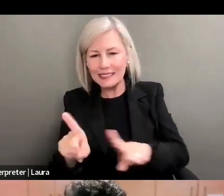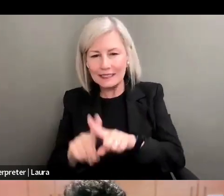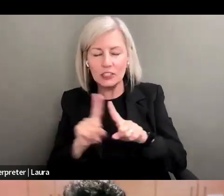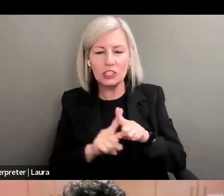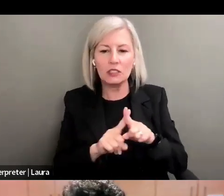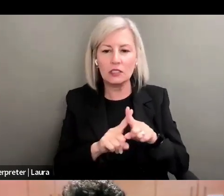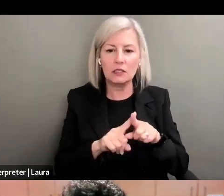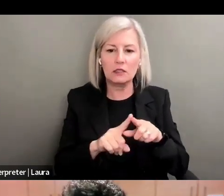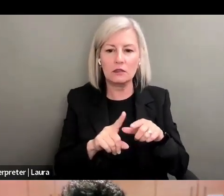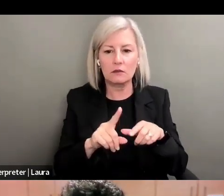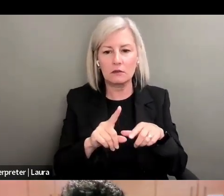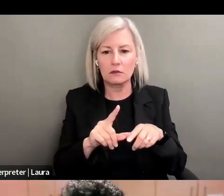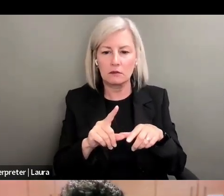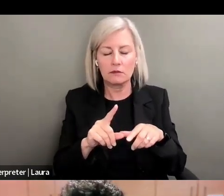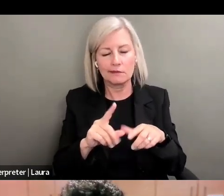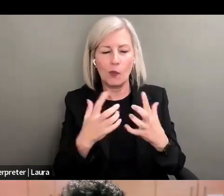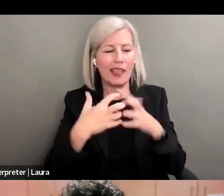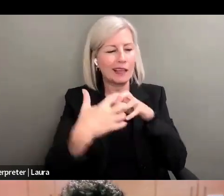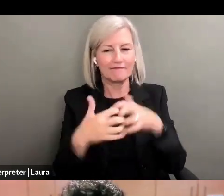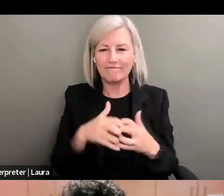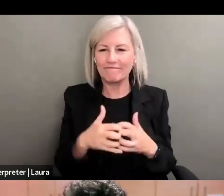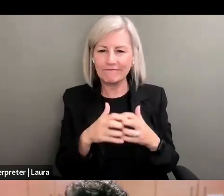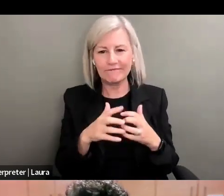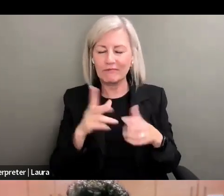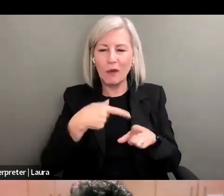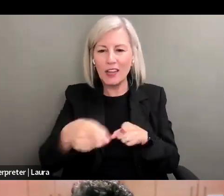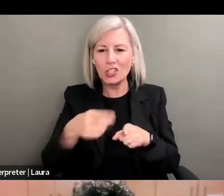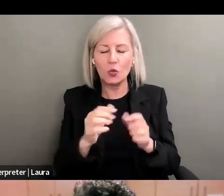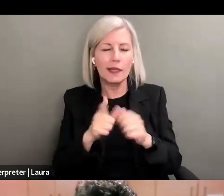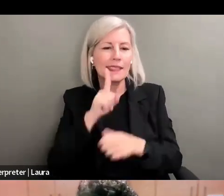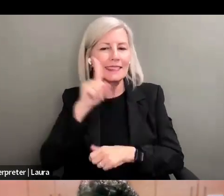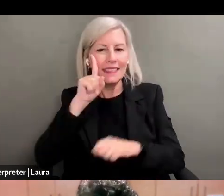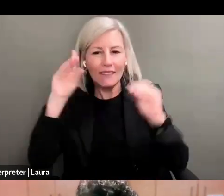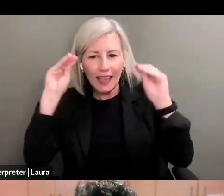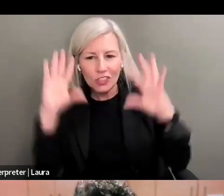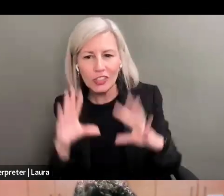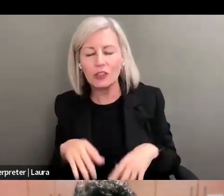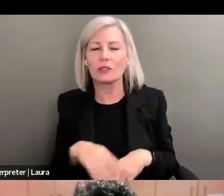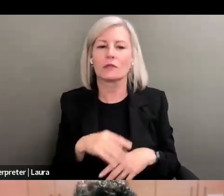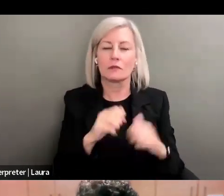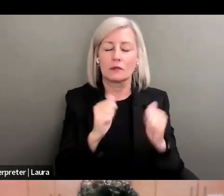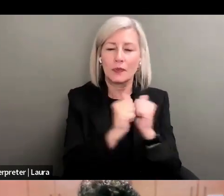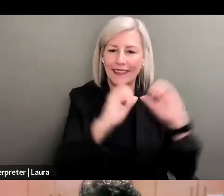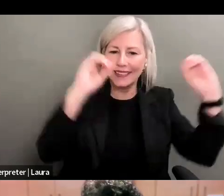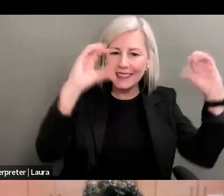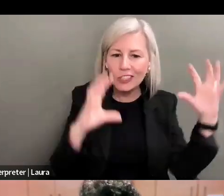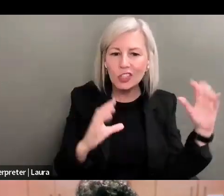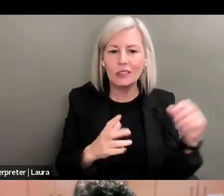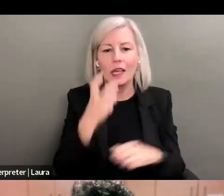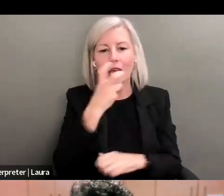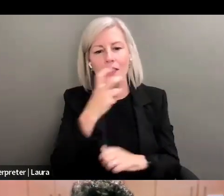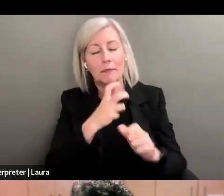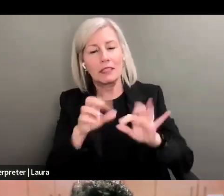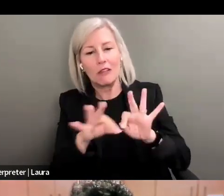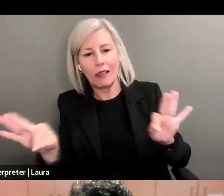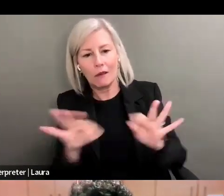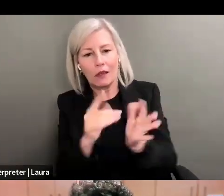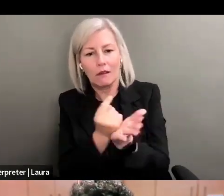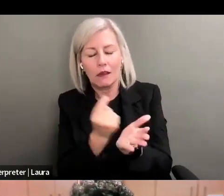interprofessional collaboration with deaf educators and with teachers and speech language pathologists and auditory verbal therapists.